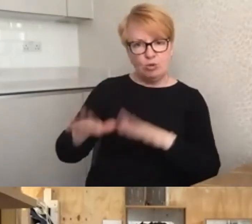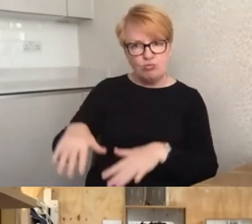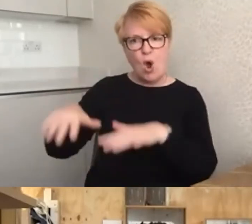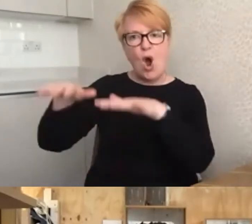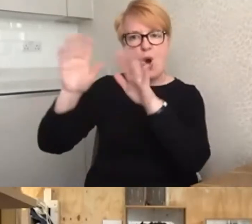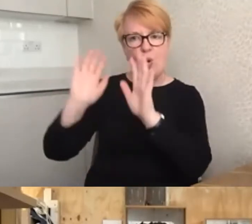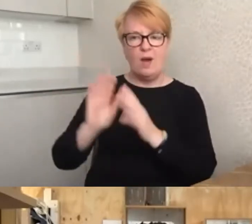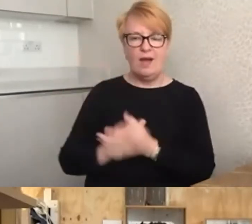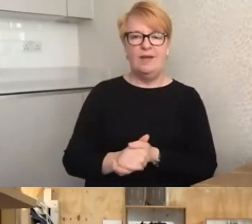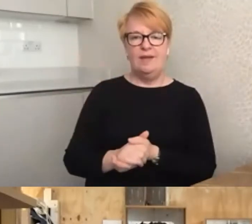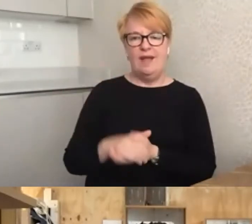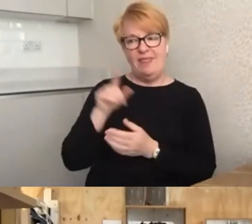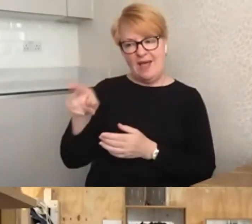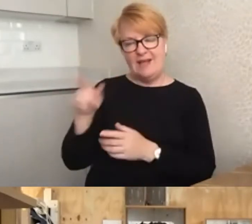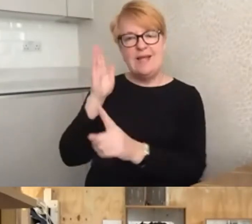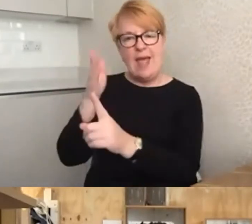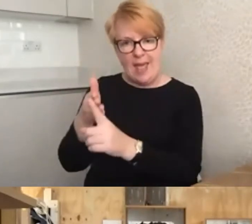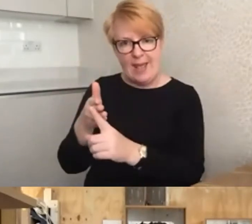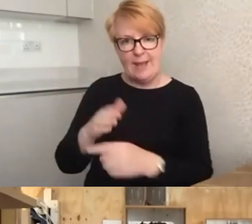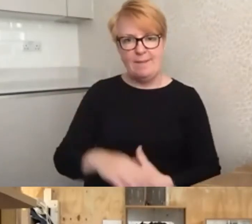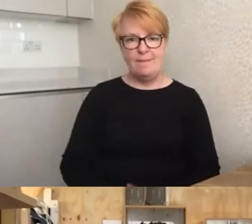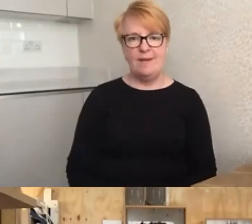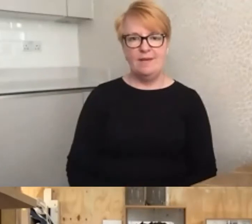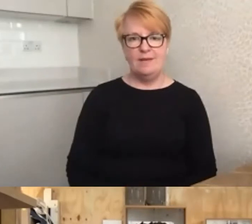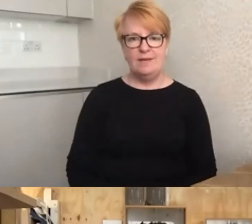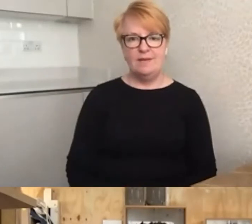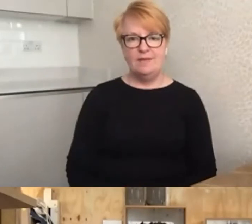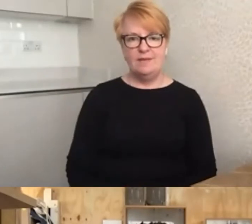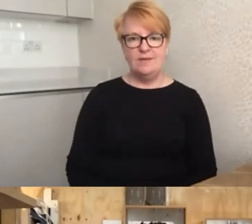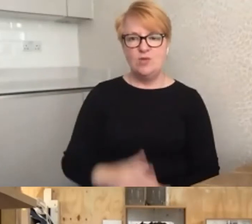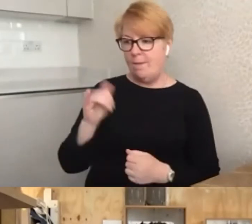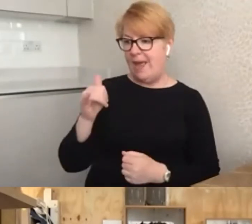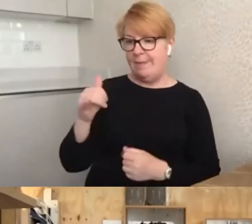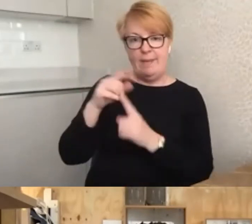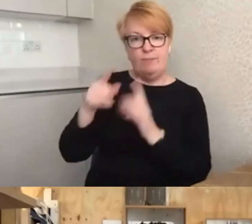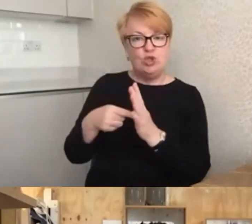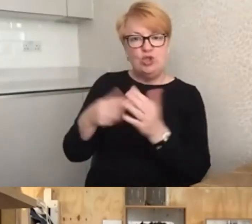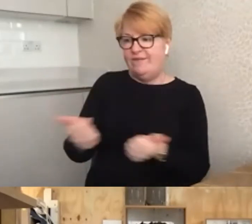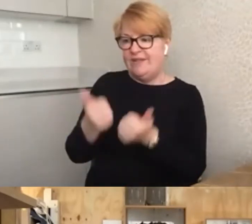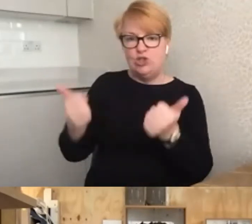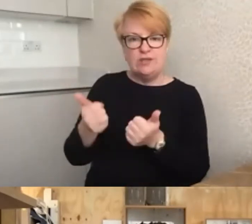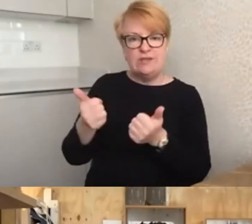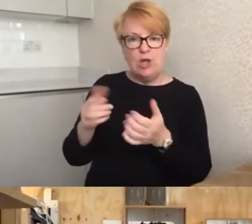So even if the project finishes, the relationship still needs to be maintained.